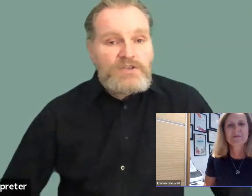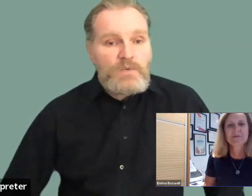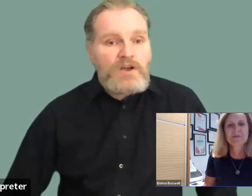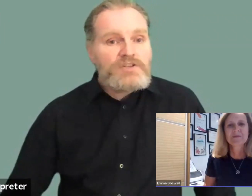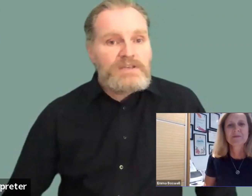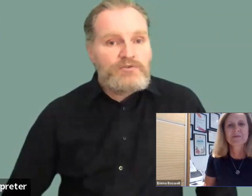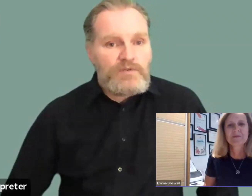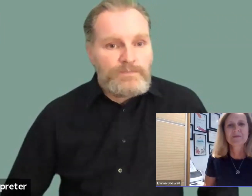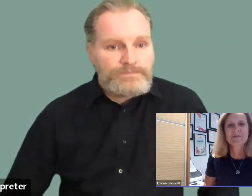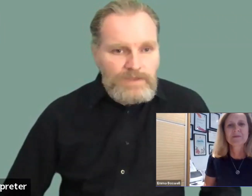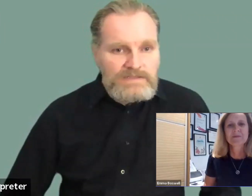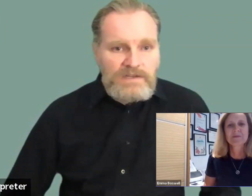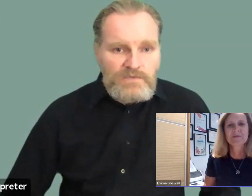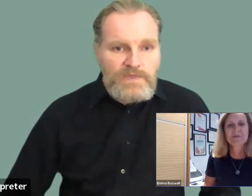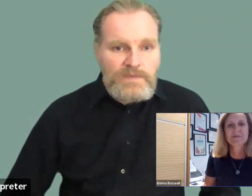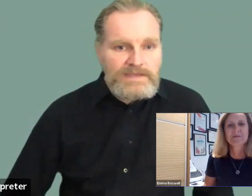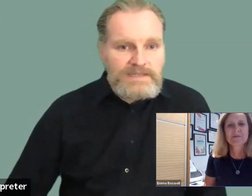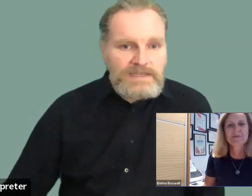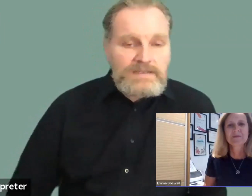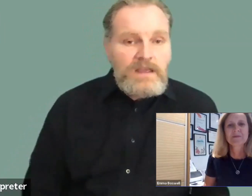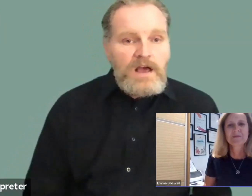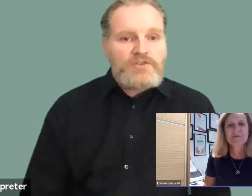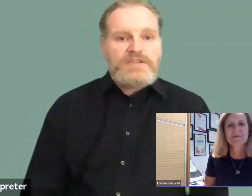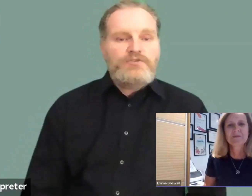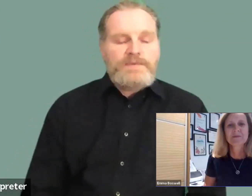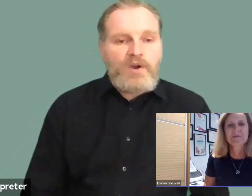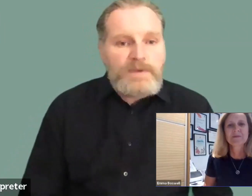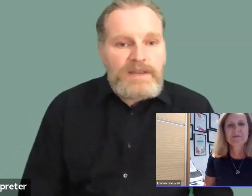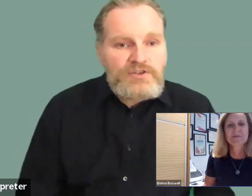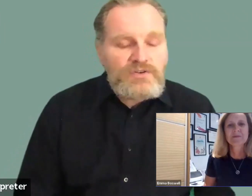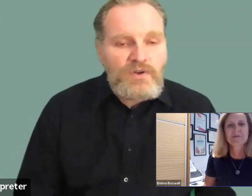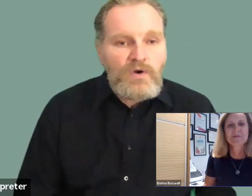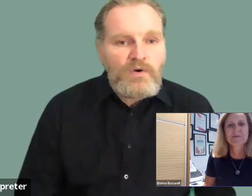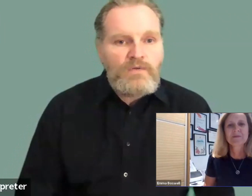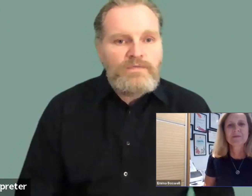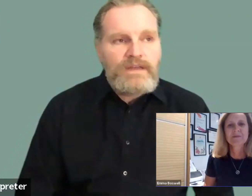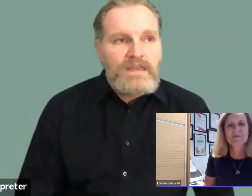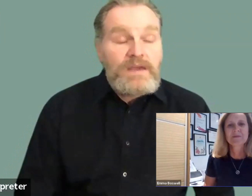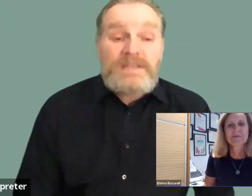So, Usher syndrome. I'll start off with the basics. Usher syndrome is a combination of – well,